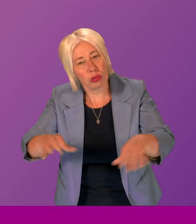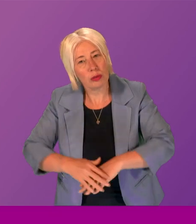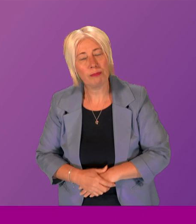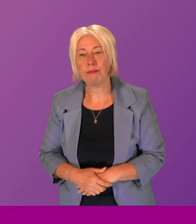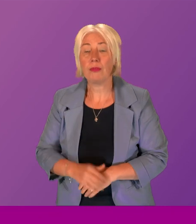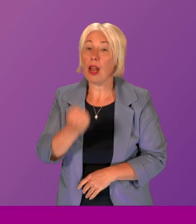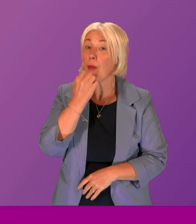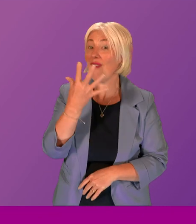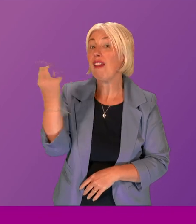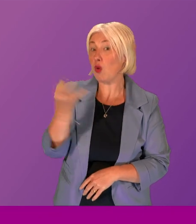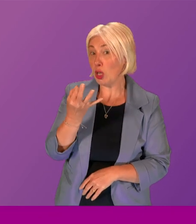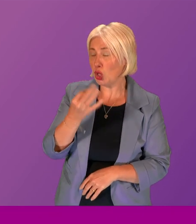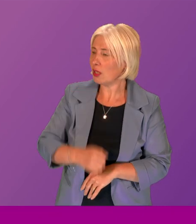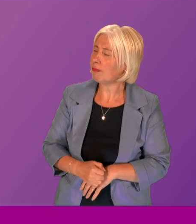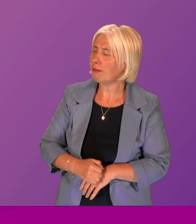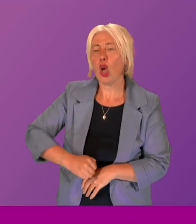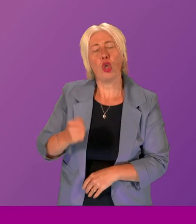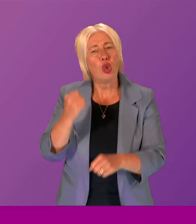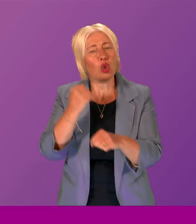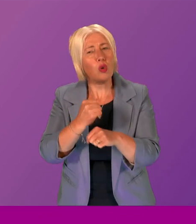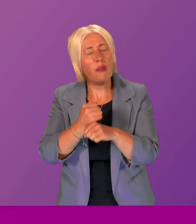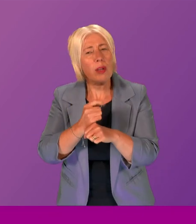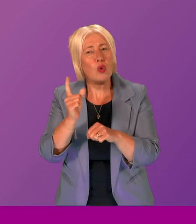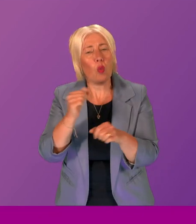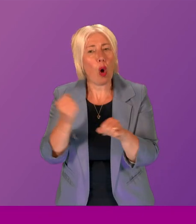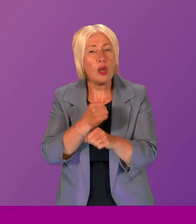To ask the First Minister what the Scottish Government is doing to expedite the restoration